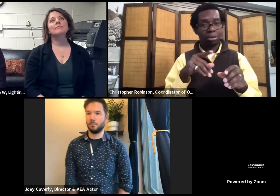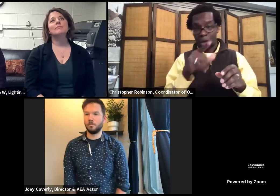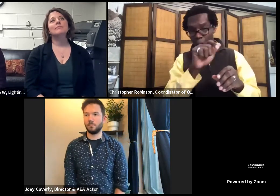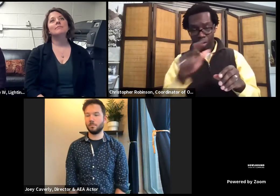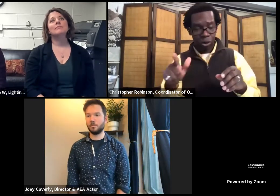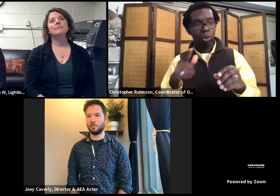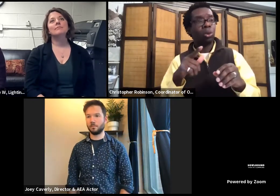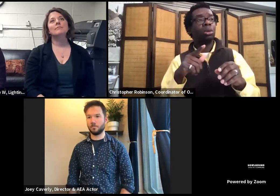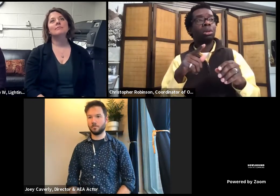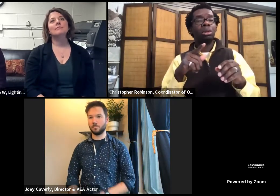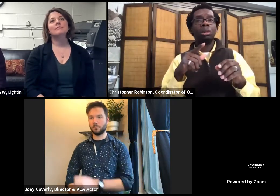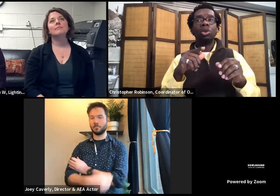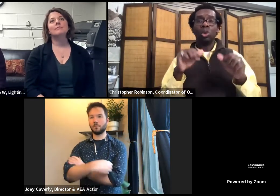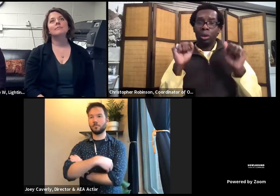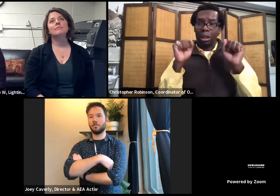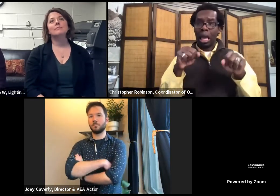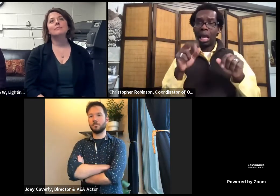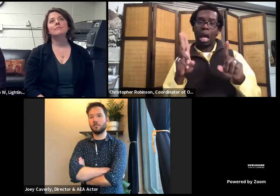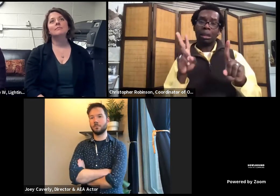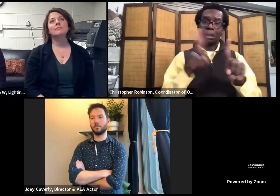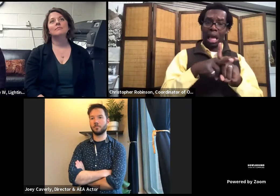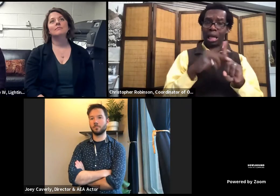So you're talking about in your experience,